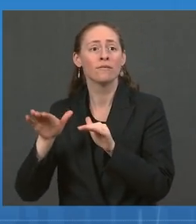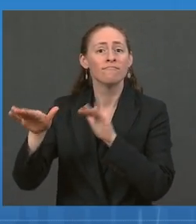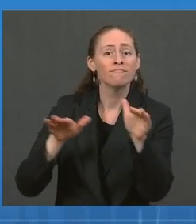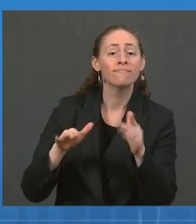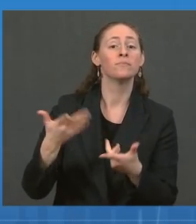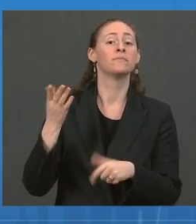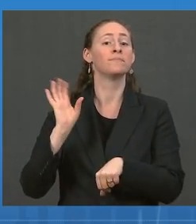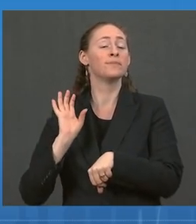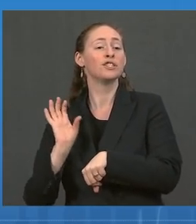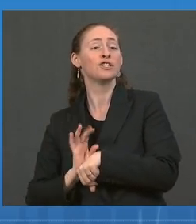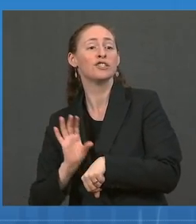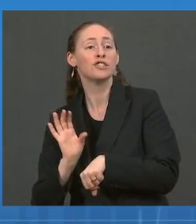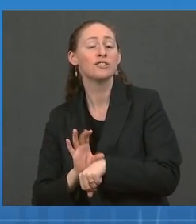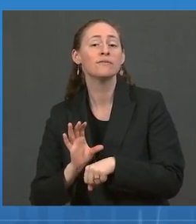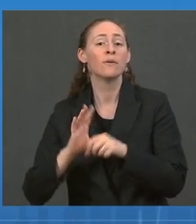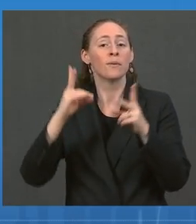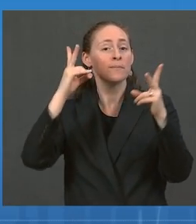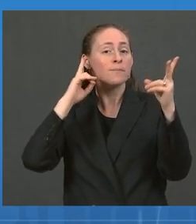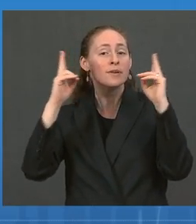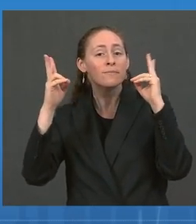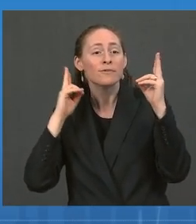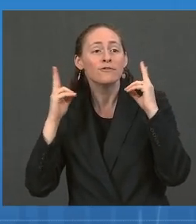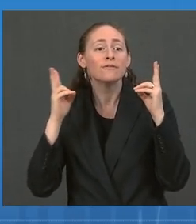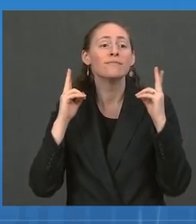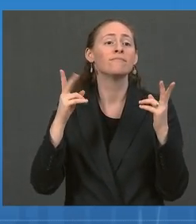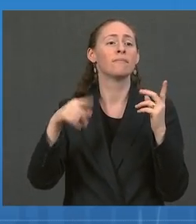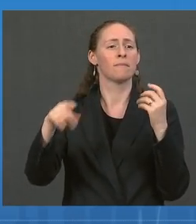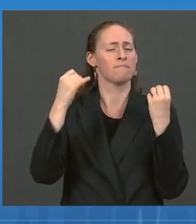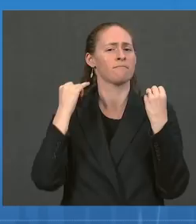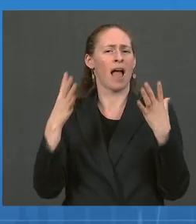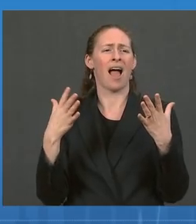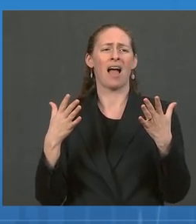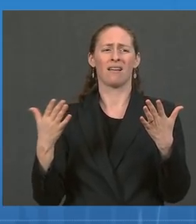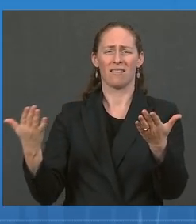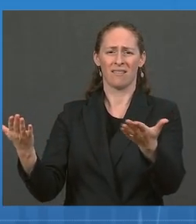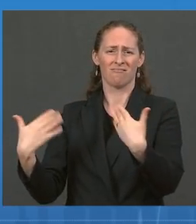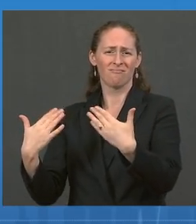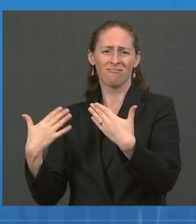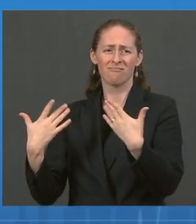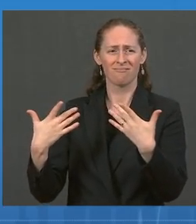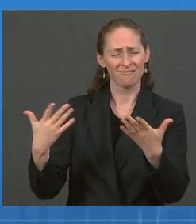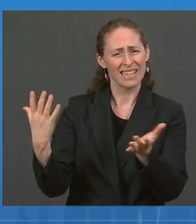barbershops, beauty salons, who opened their doors to be trusted spaces for vaccinations;